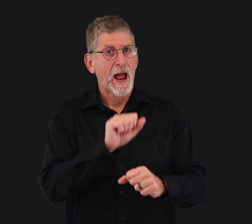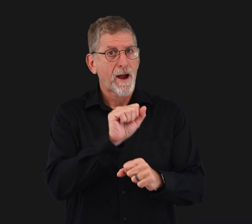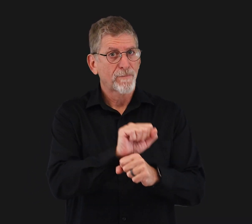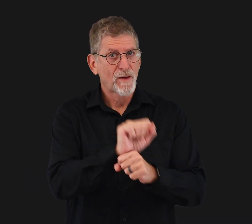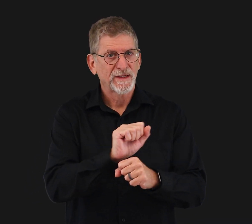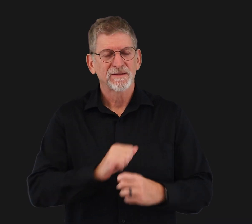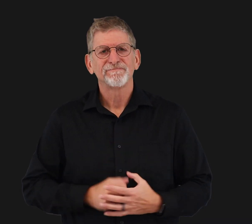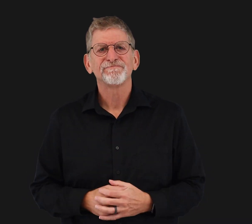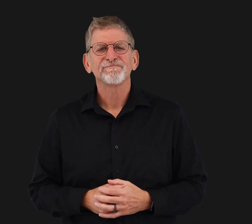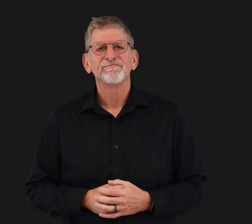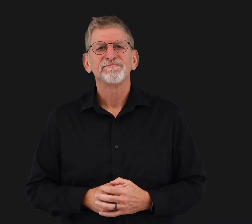Employment